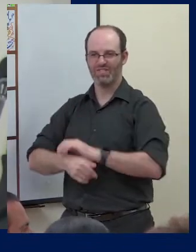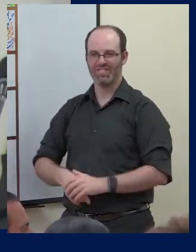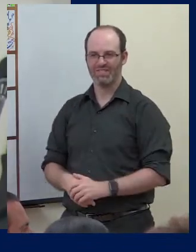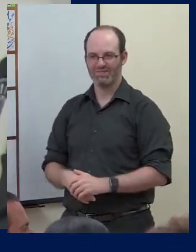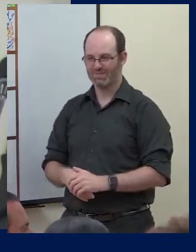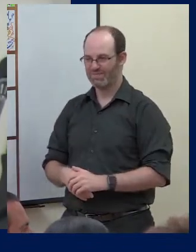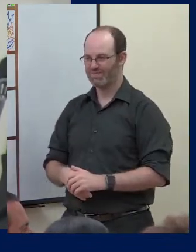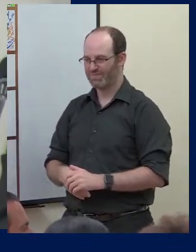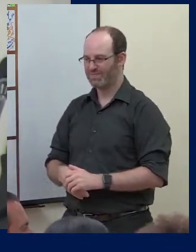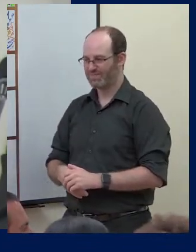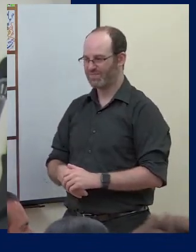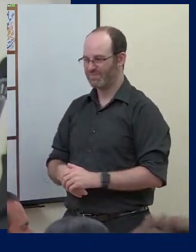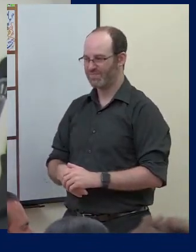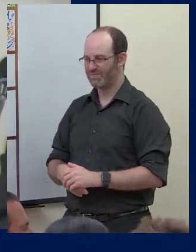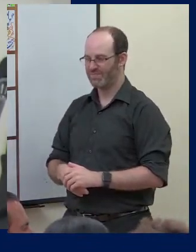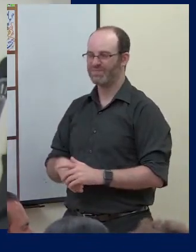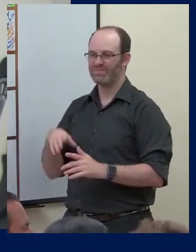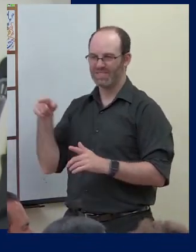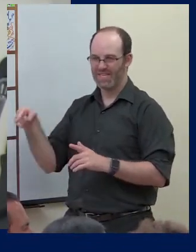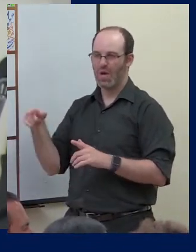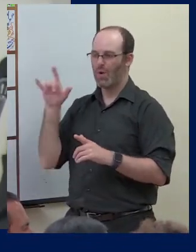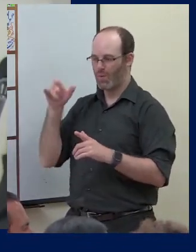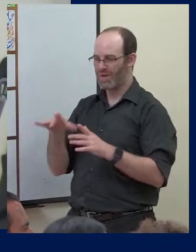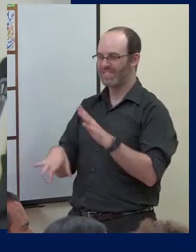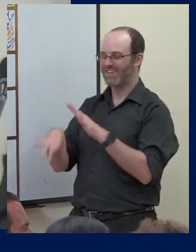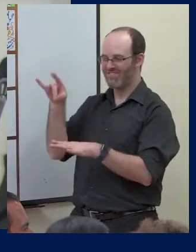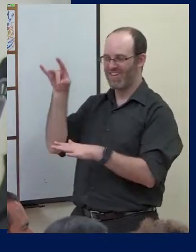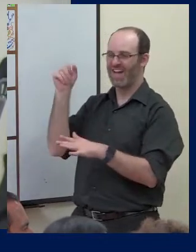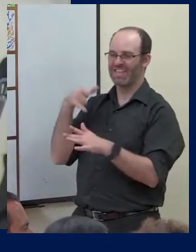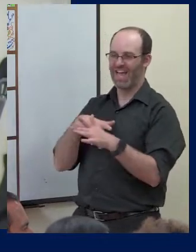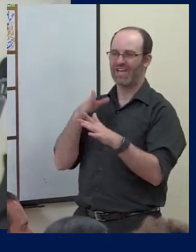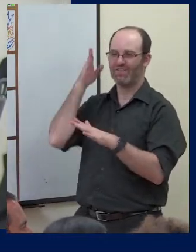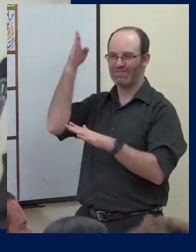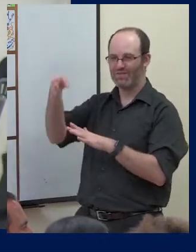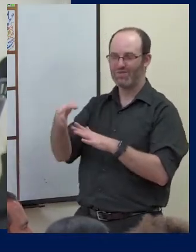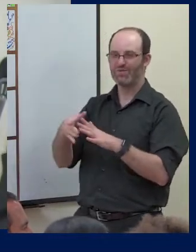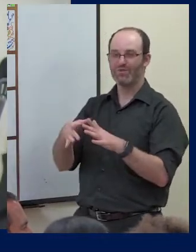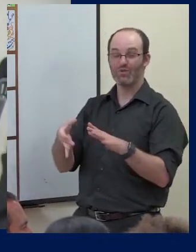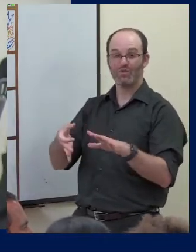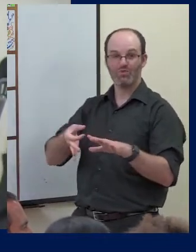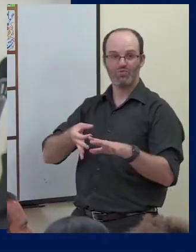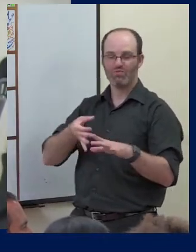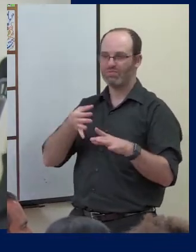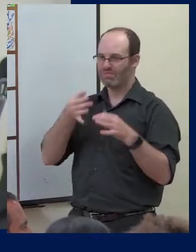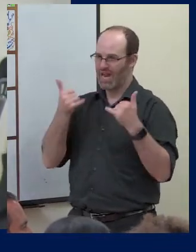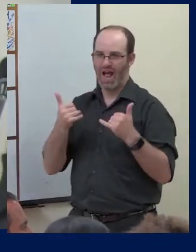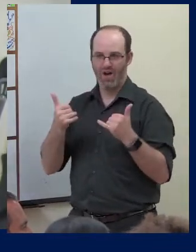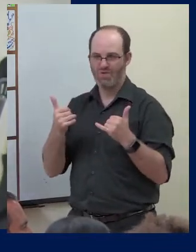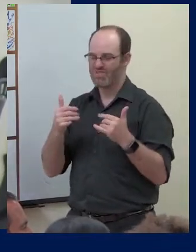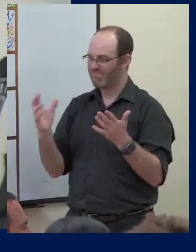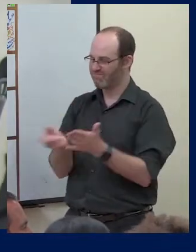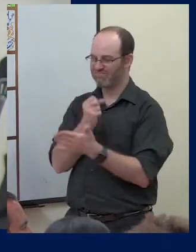We need to discover that future sooner rather than later. That rainbow is pointing right at them.